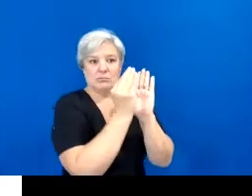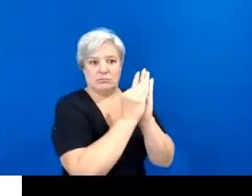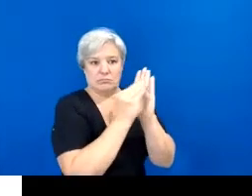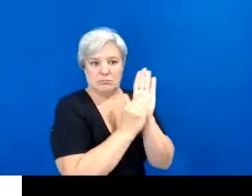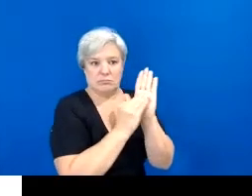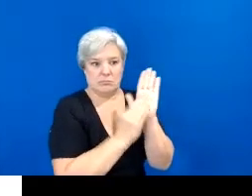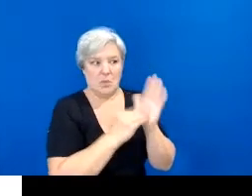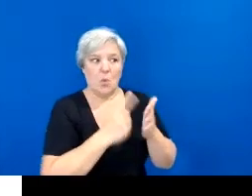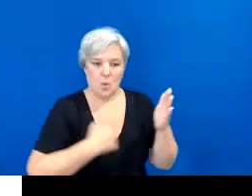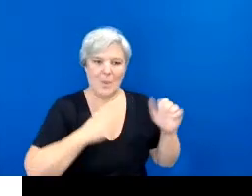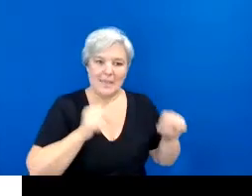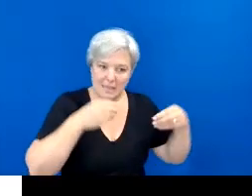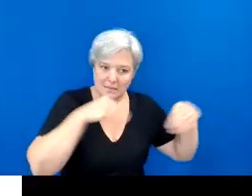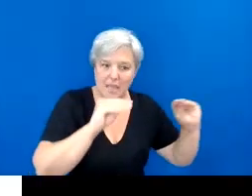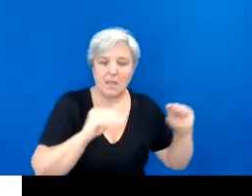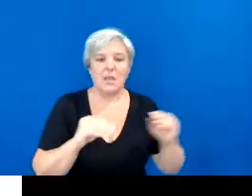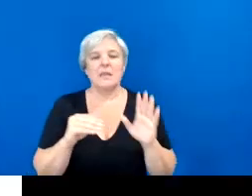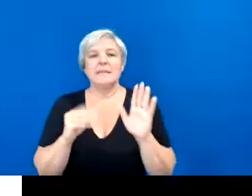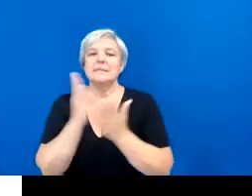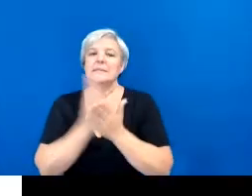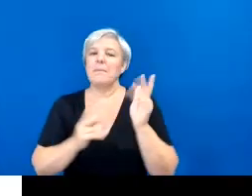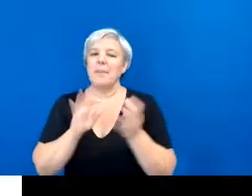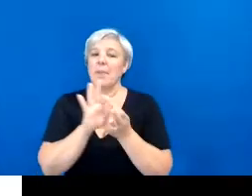There are different interpretations of this,